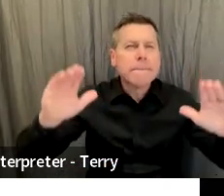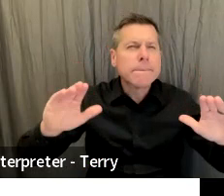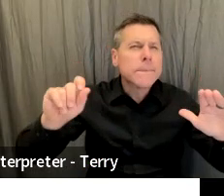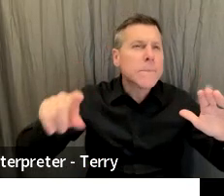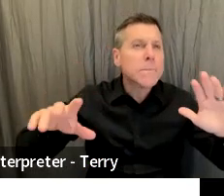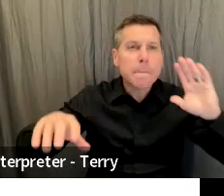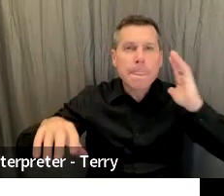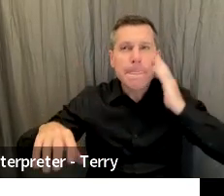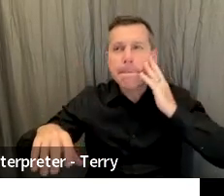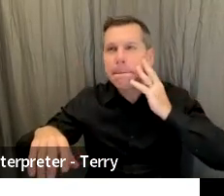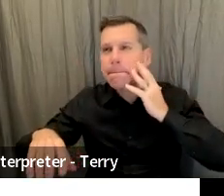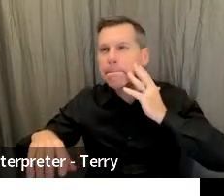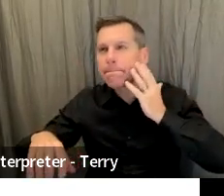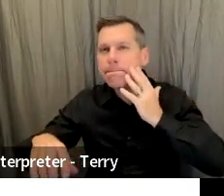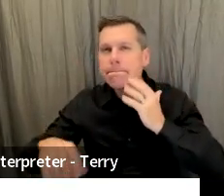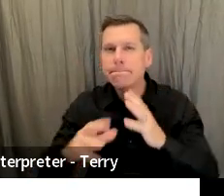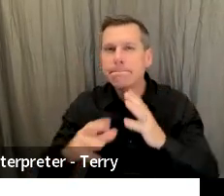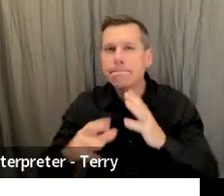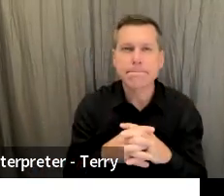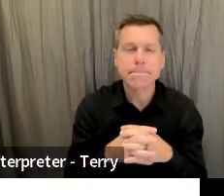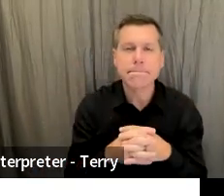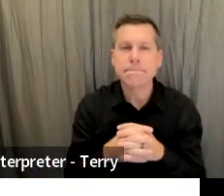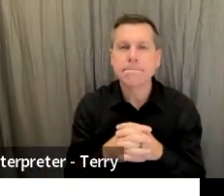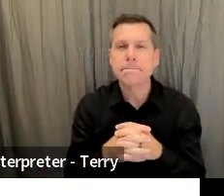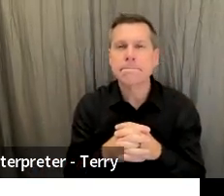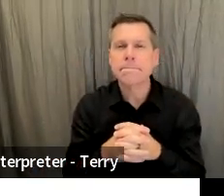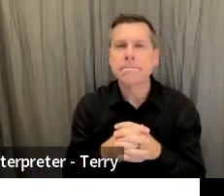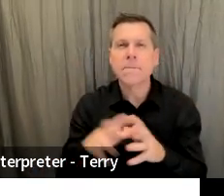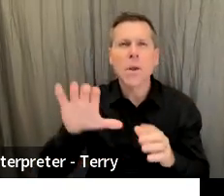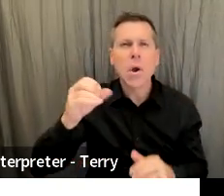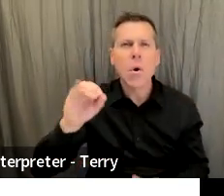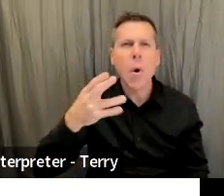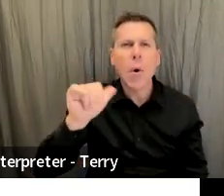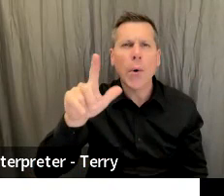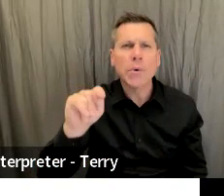All right. Sorry, co-hosts. I'm having a really hard time seeing hands.